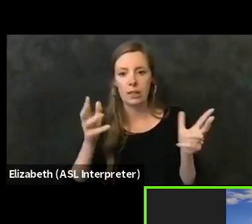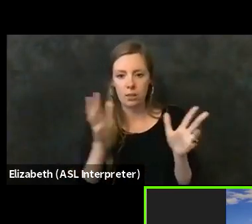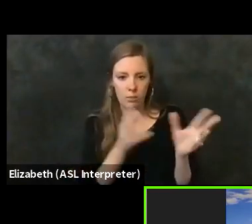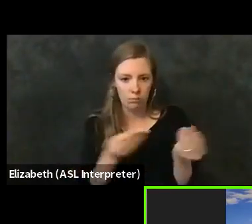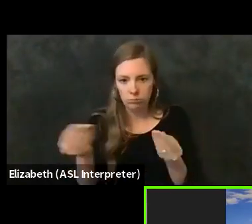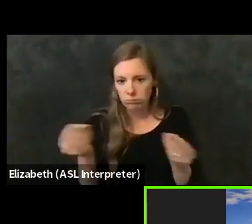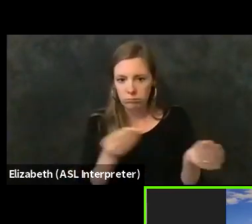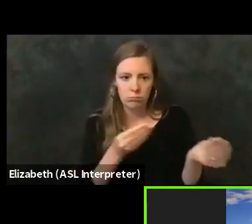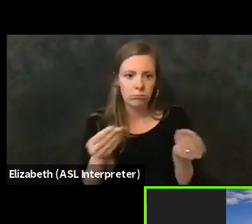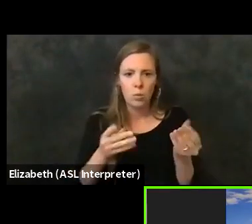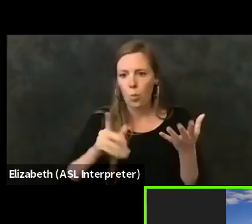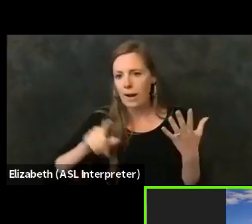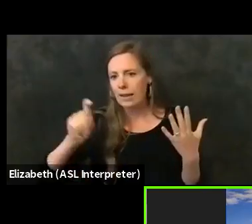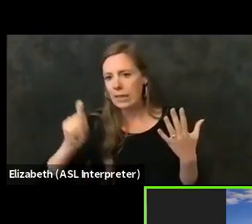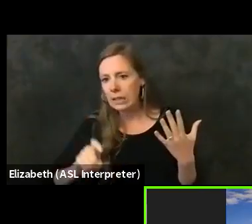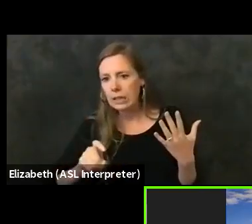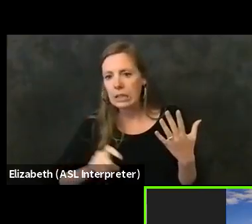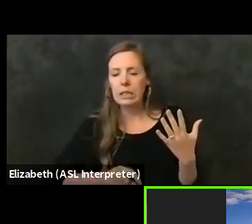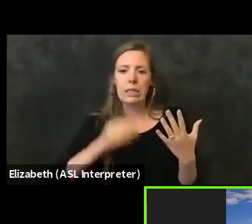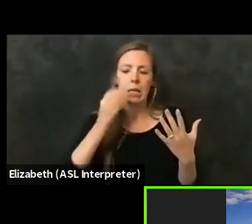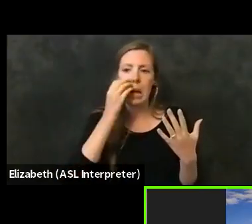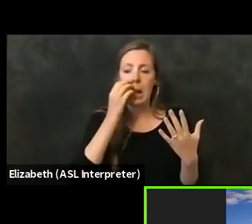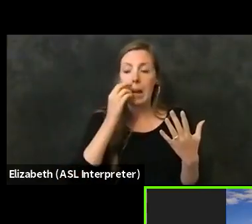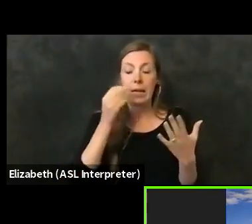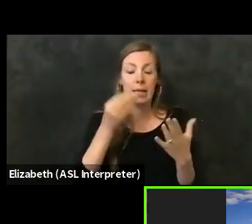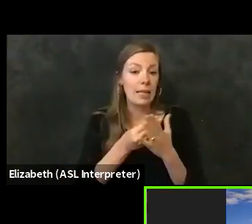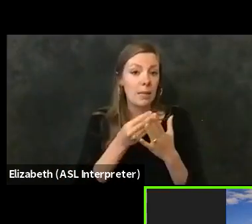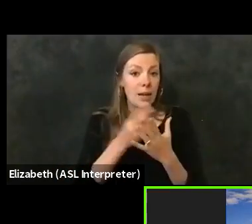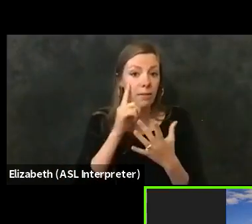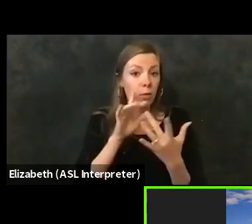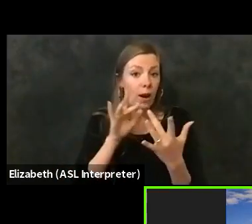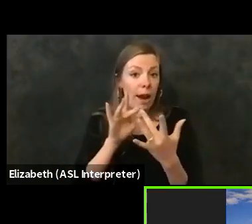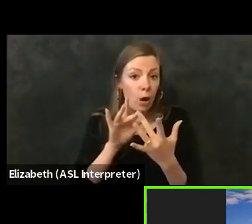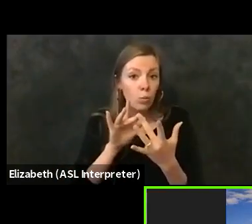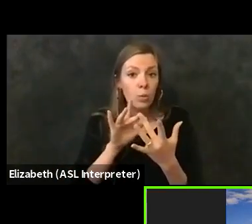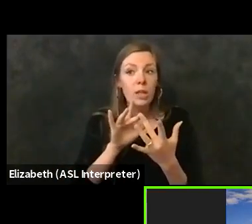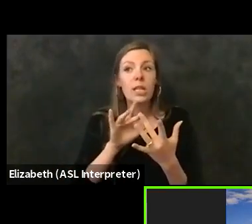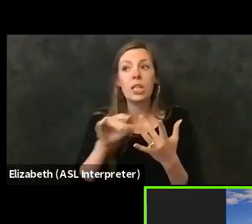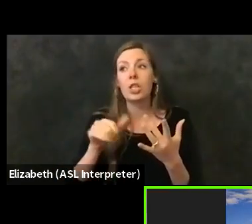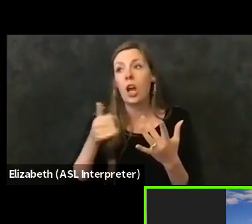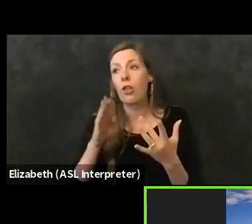What are their needs, if its funding for outreach, if it's other backfill for reimbursements.